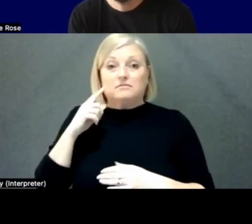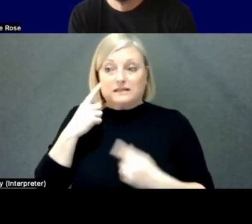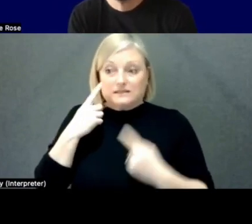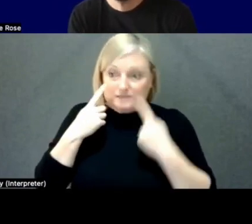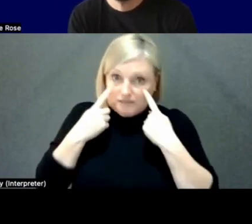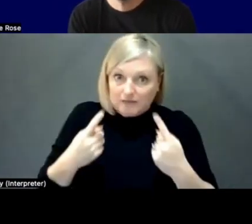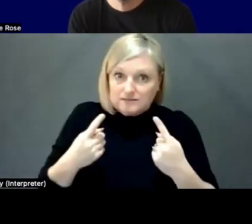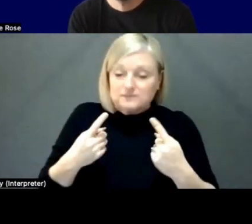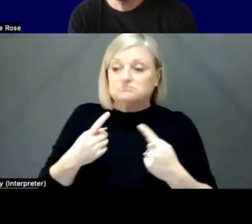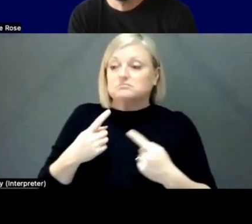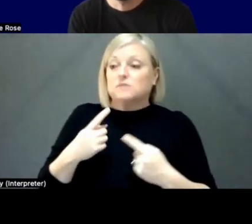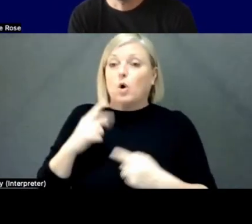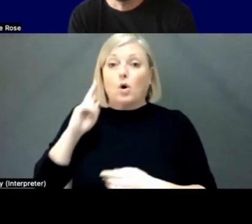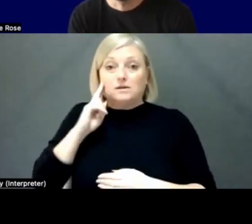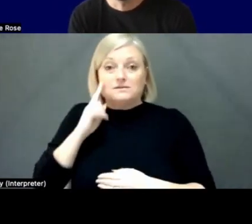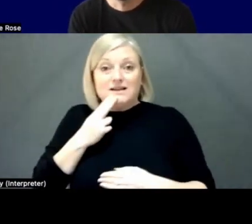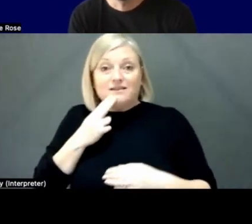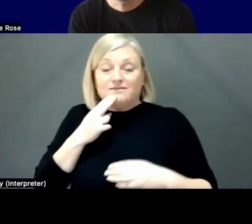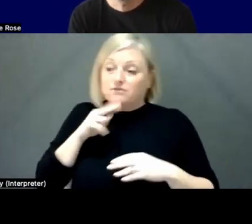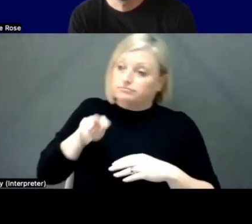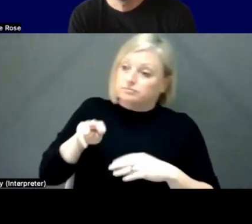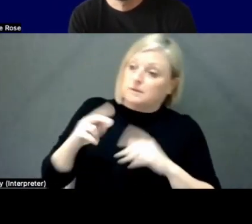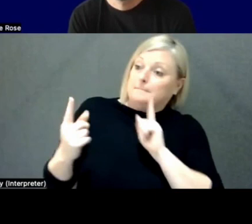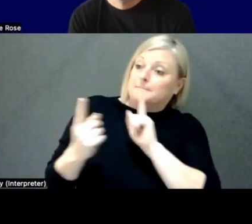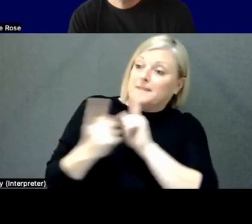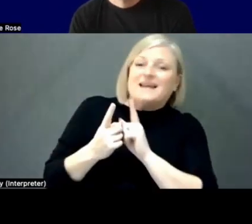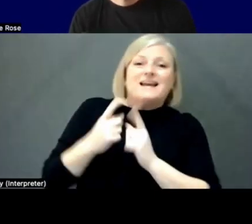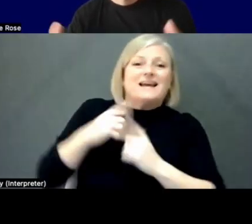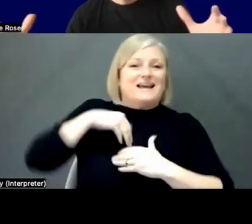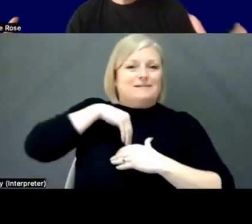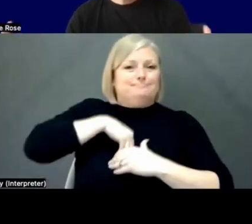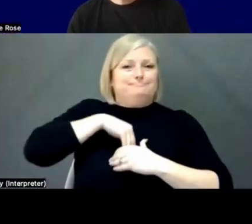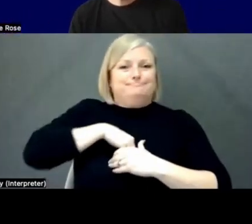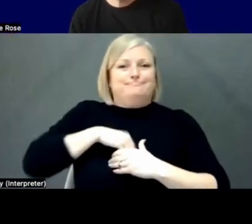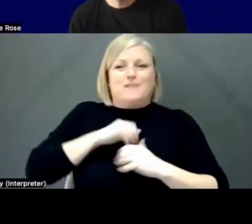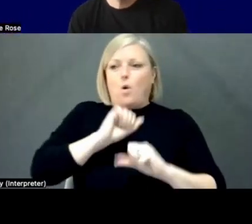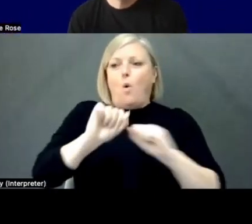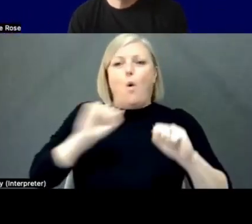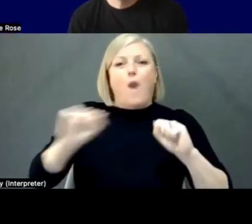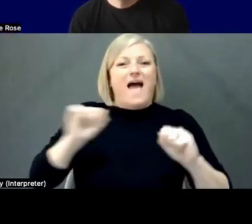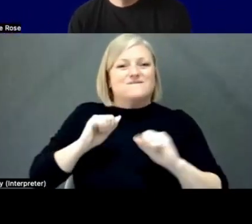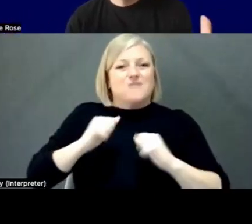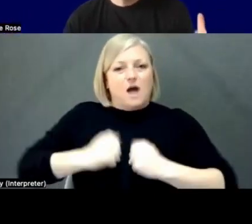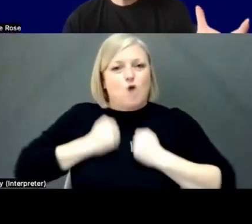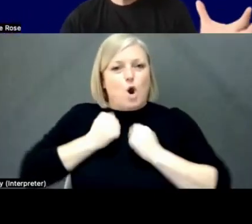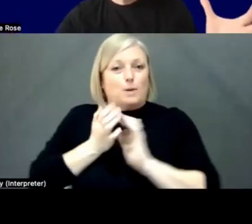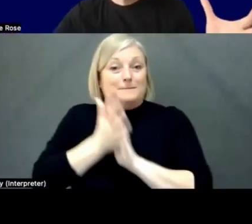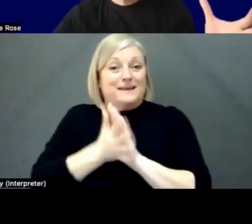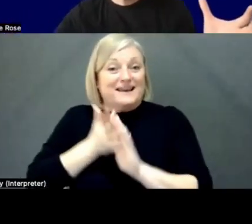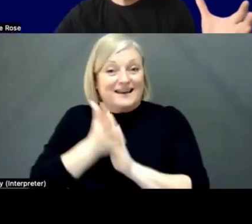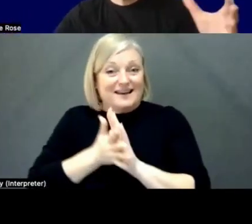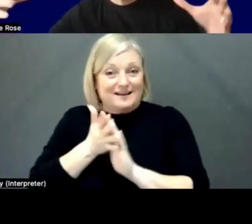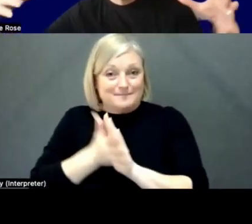any communicative meeting place. So it's about that - children, deafblind people, will bring their movements and gestures, which